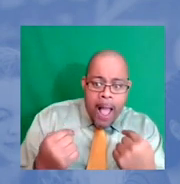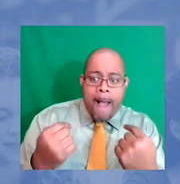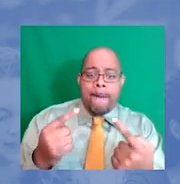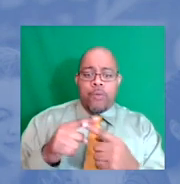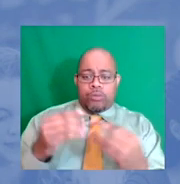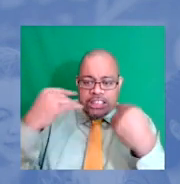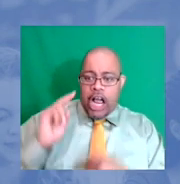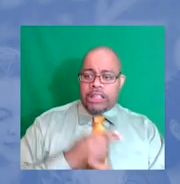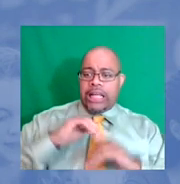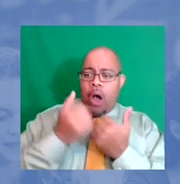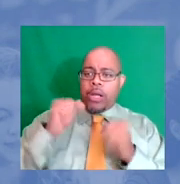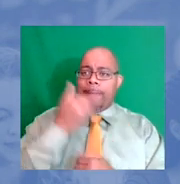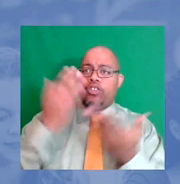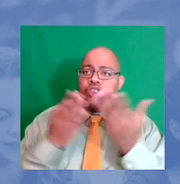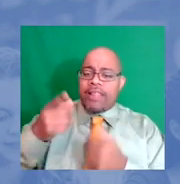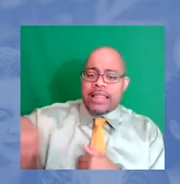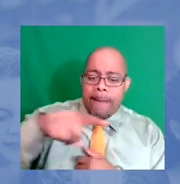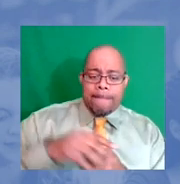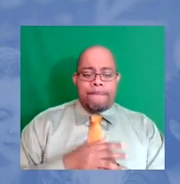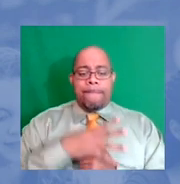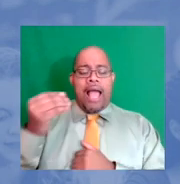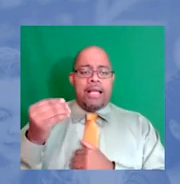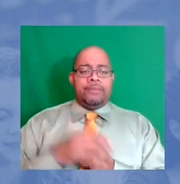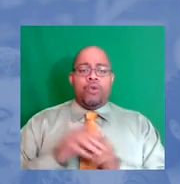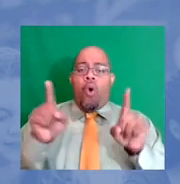SERVE THEM. AND THEN WE ALSO OUR SUPERINTENDENT ENVISIONED